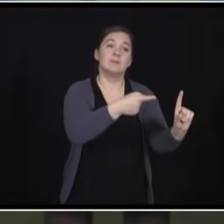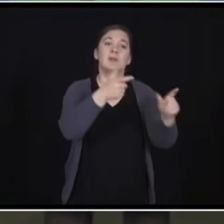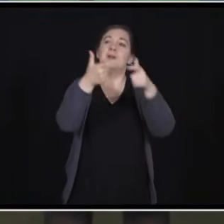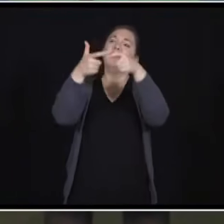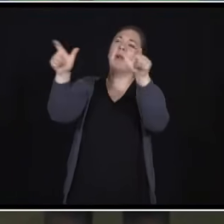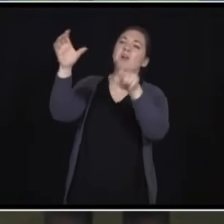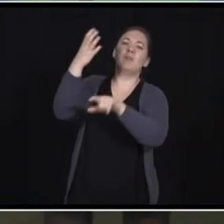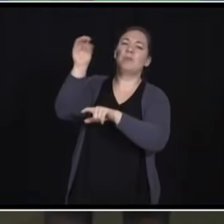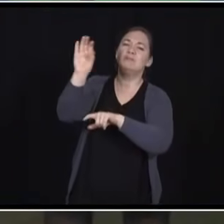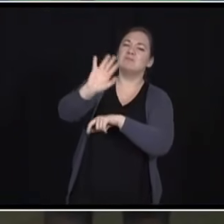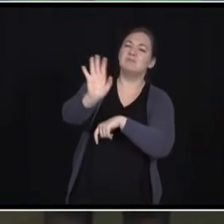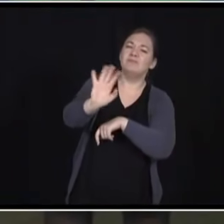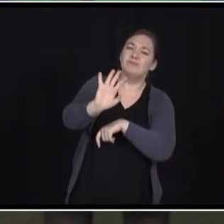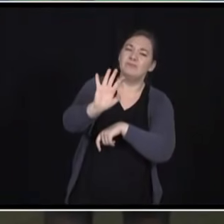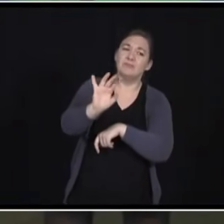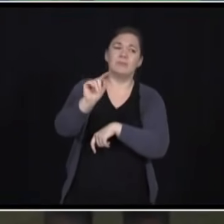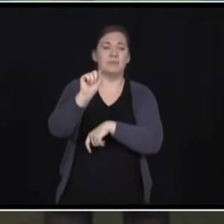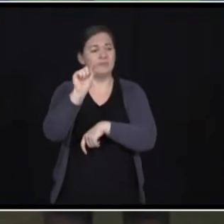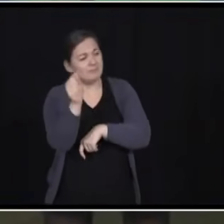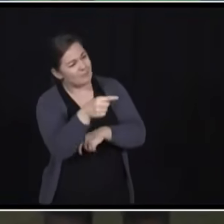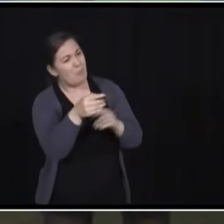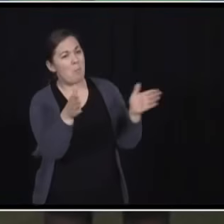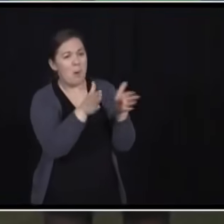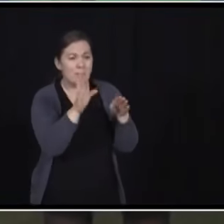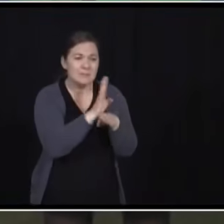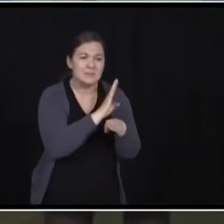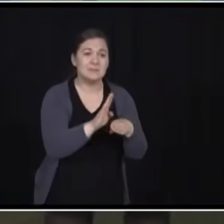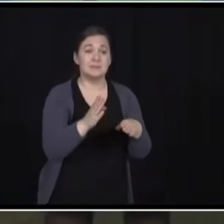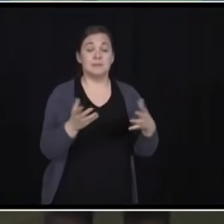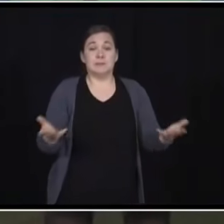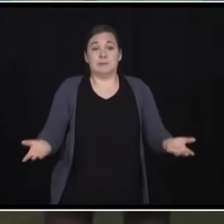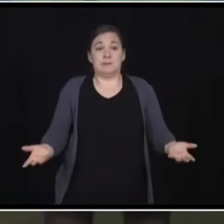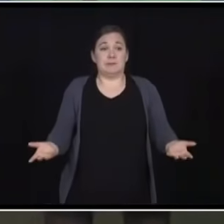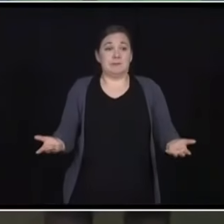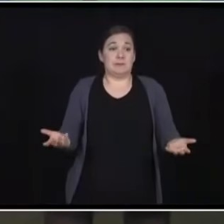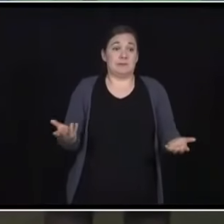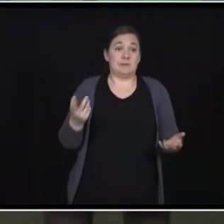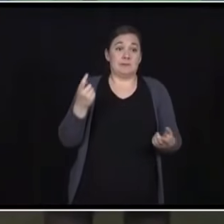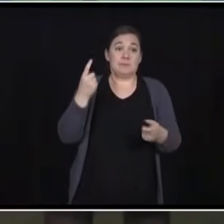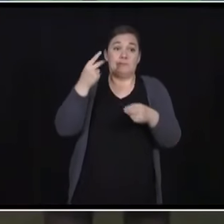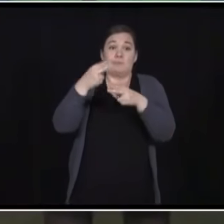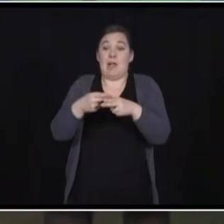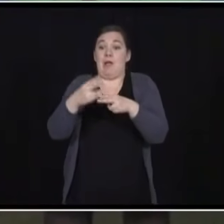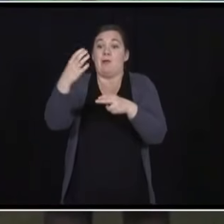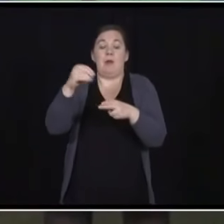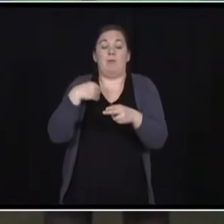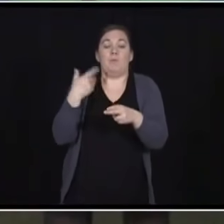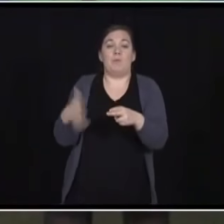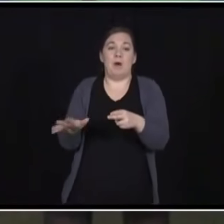order off a small businesses if you can, maybe not the big companies that are out there,